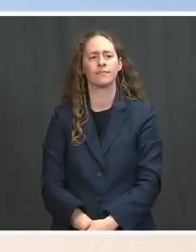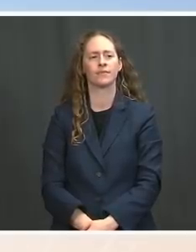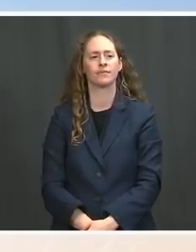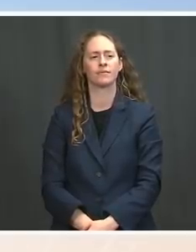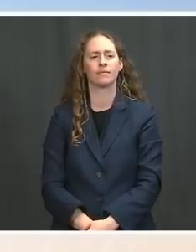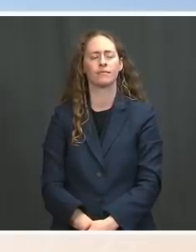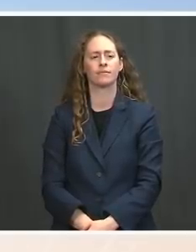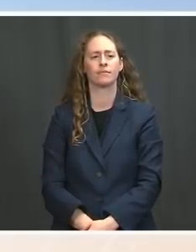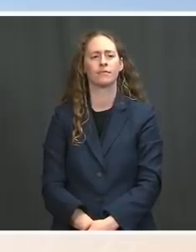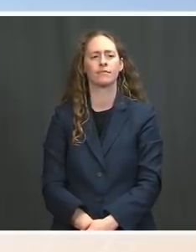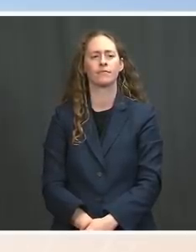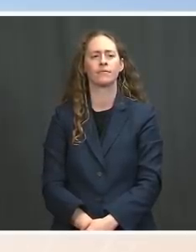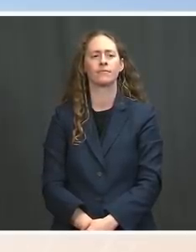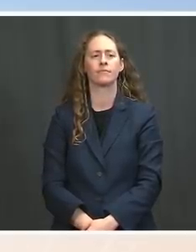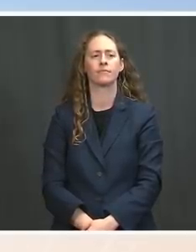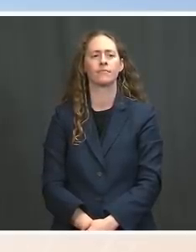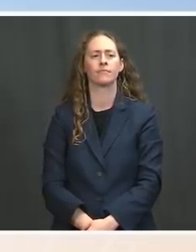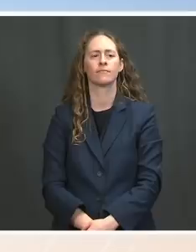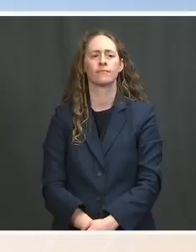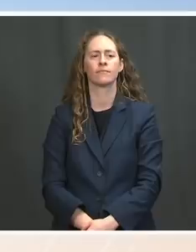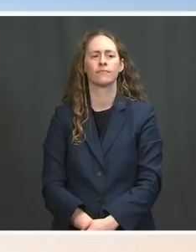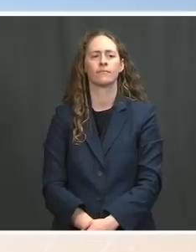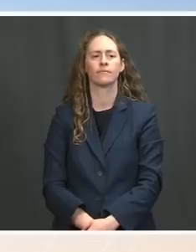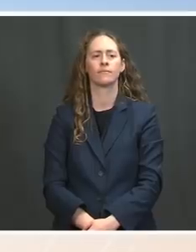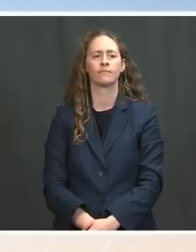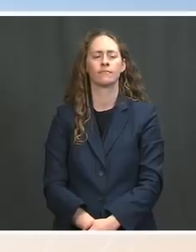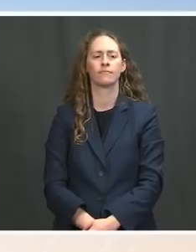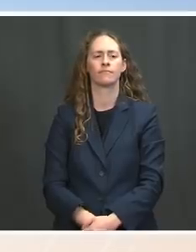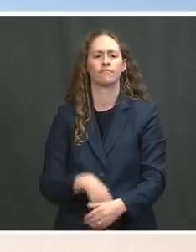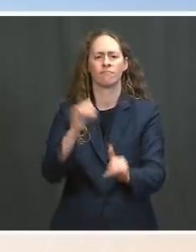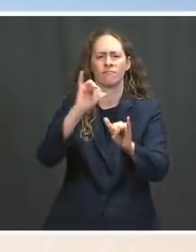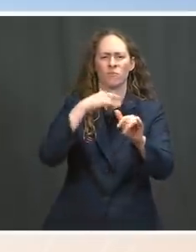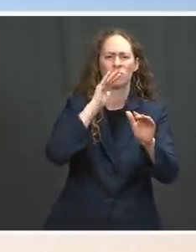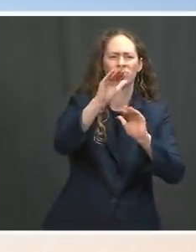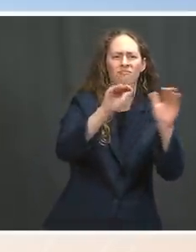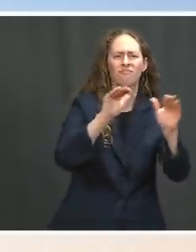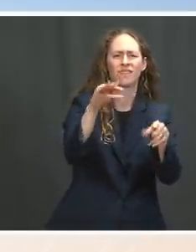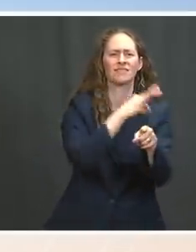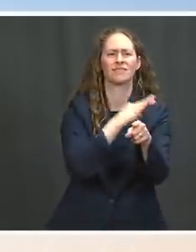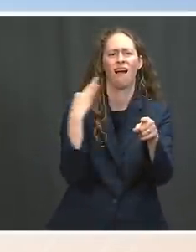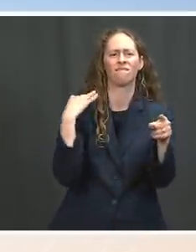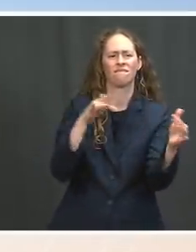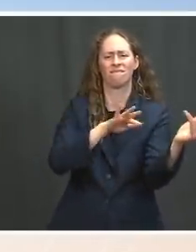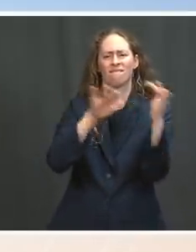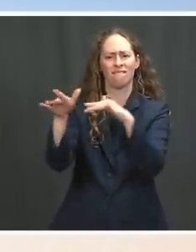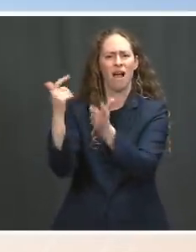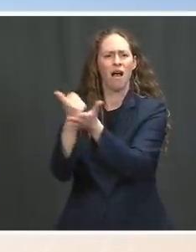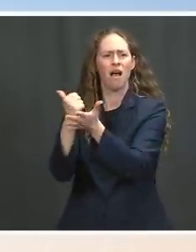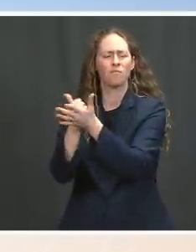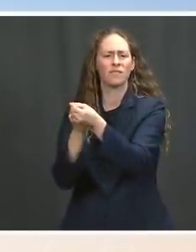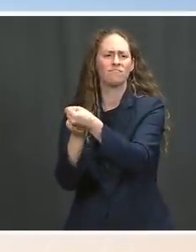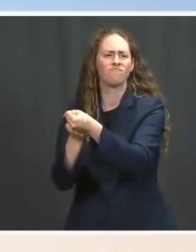EPA waived certain gasoline requirements, specifically the requirement for low-volatility conventional gasoline,